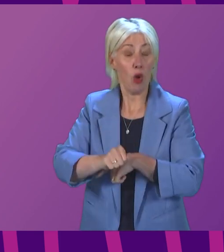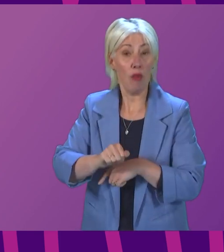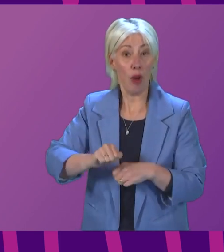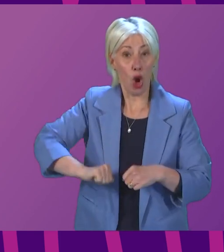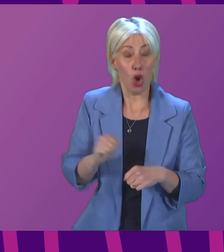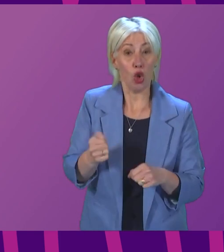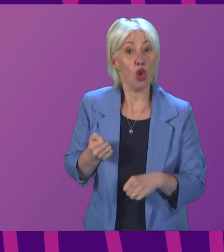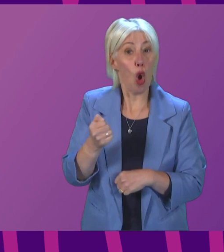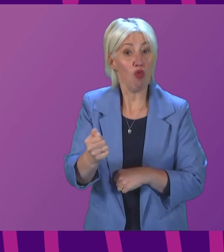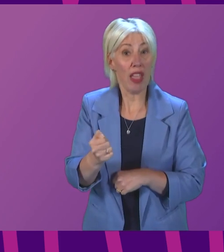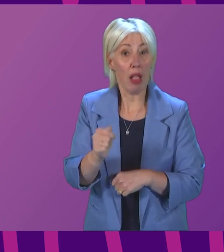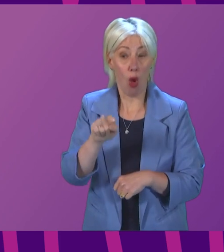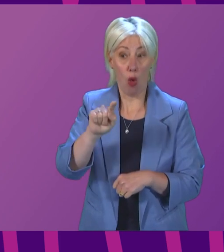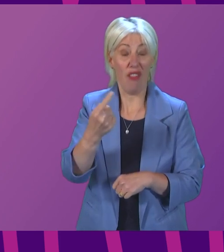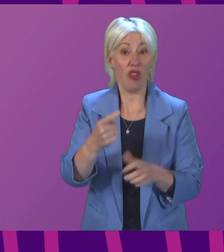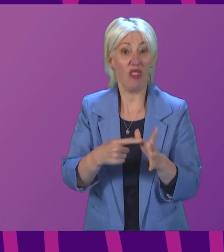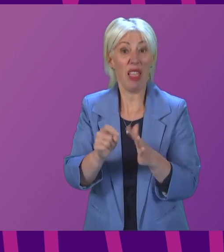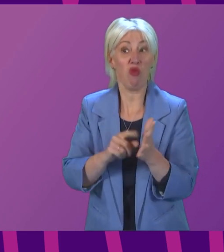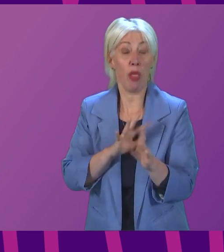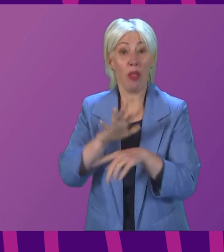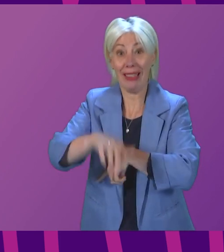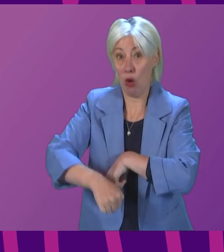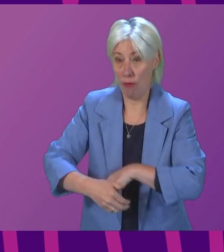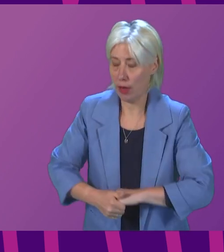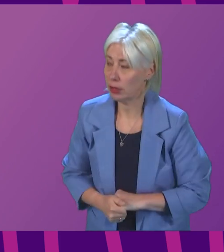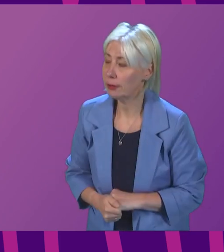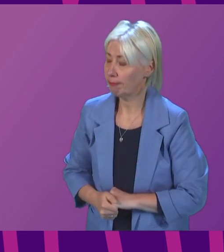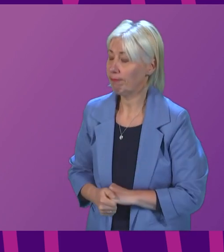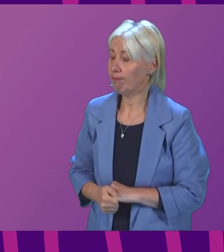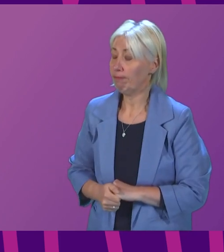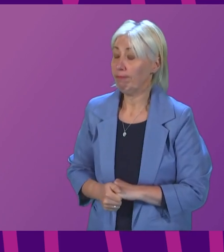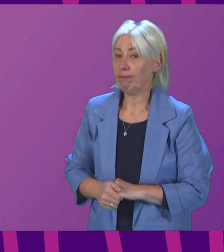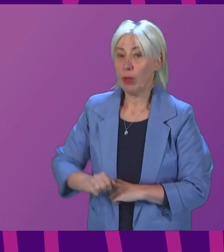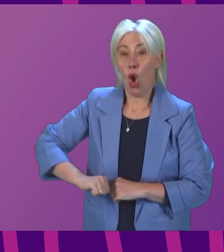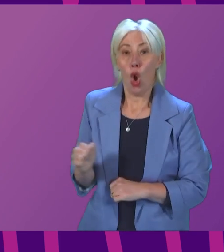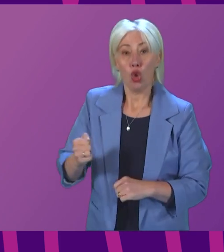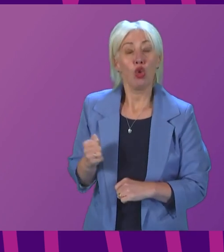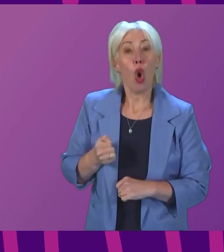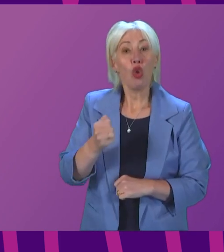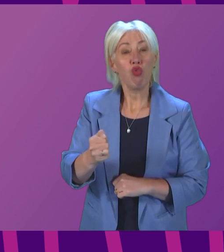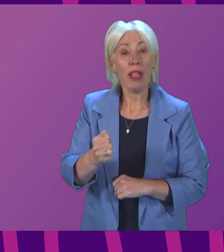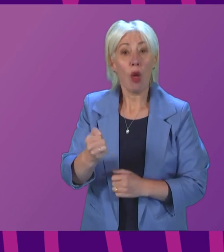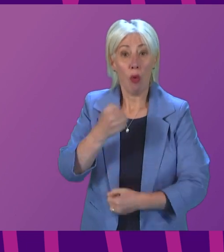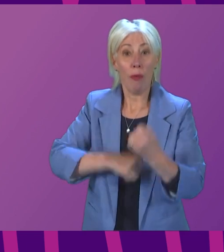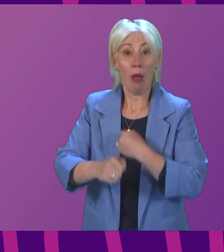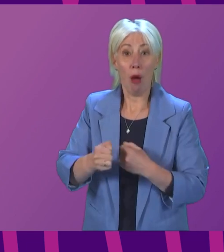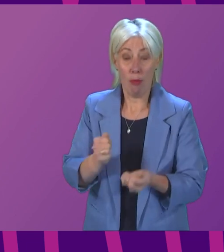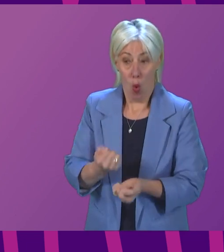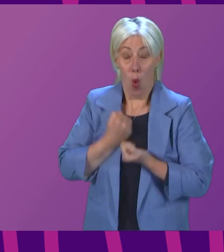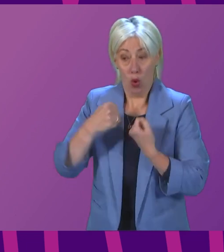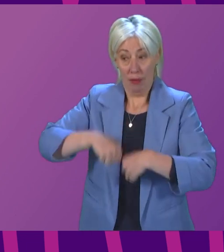The transition of ScotRail passenger services into public ownership tomorrow will be a very